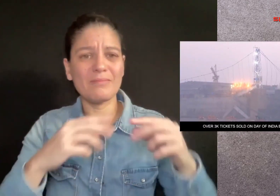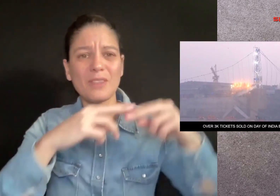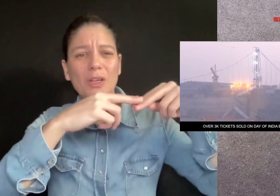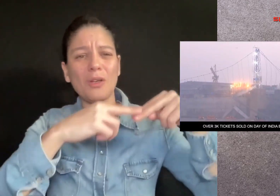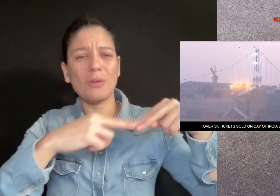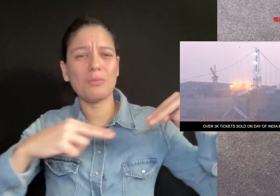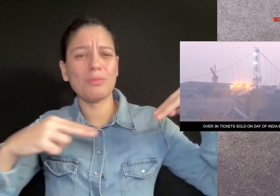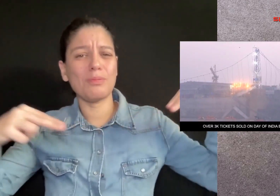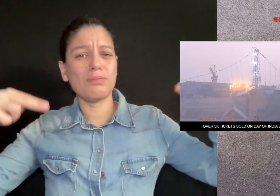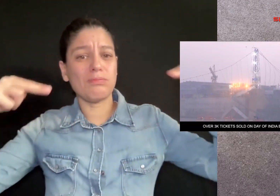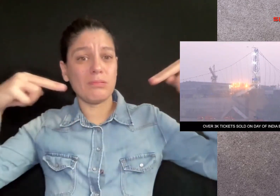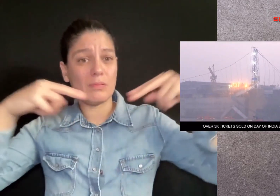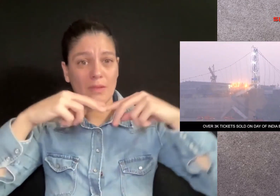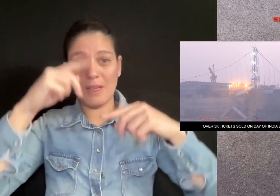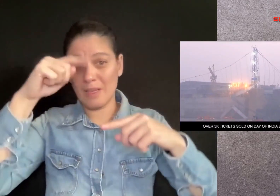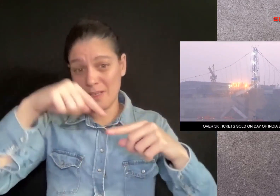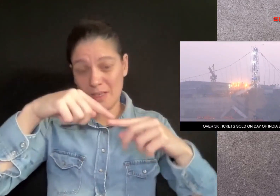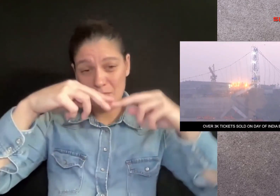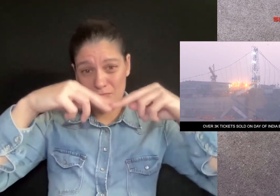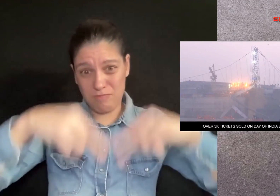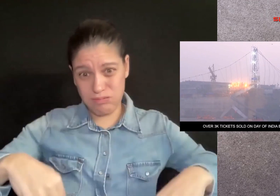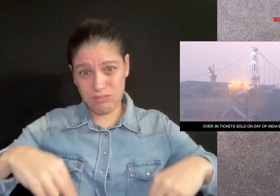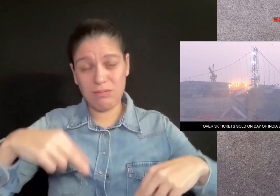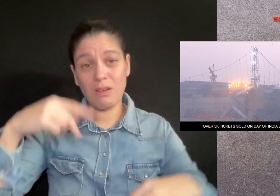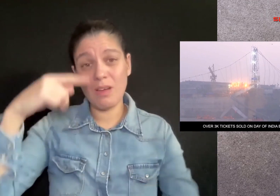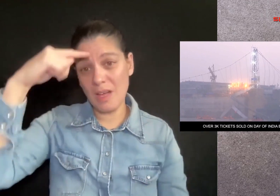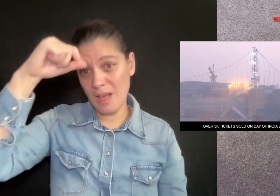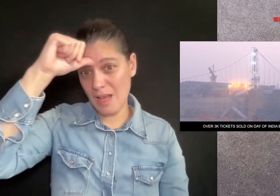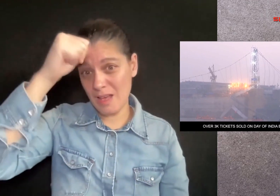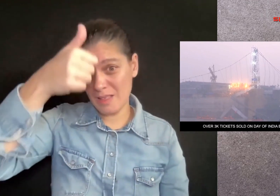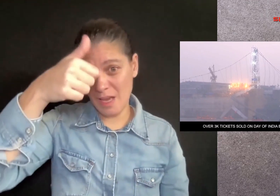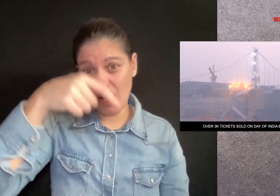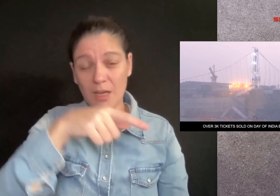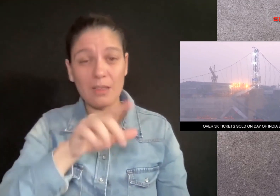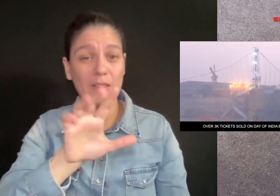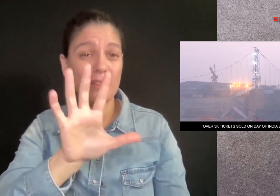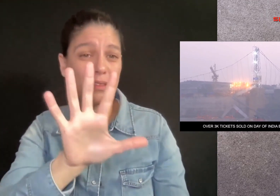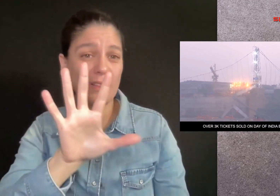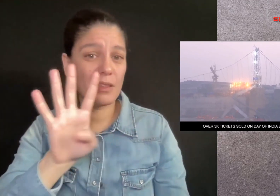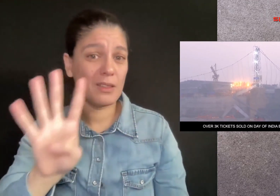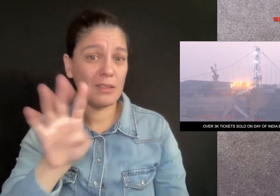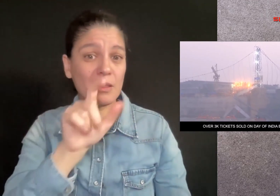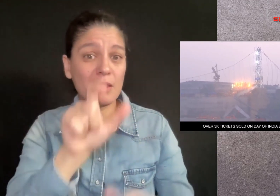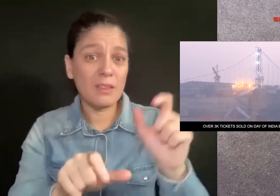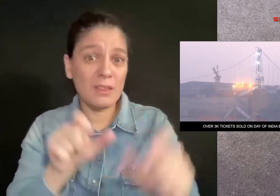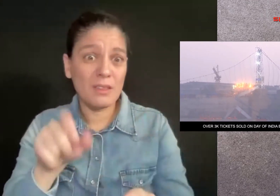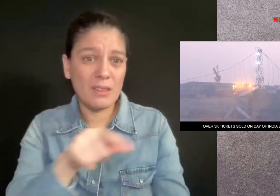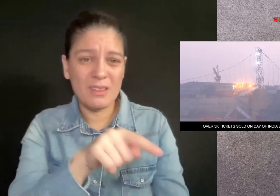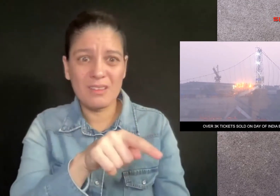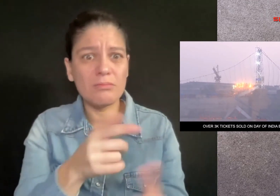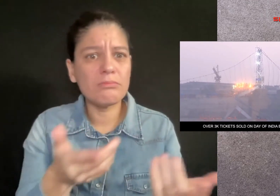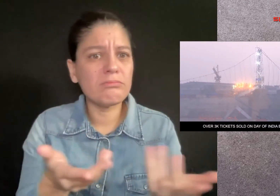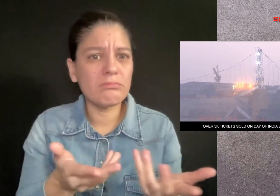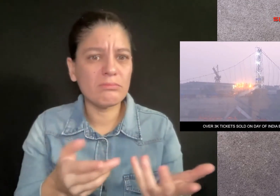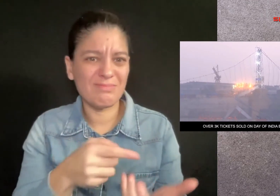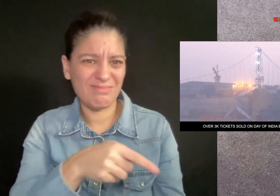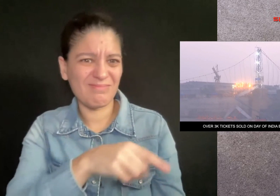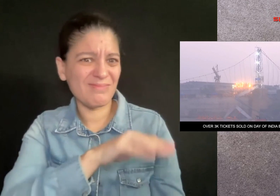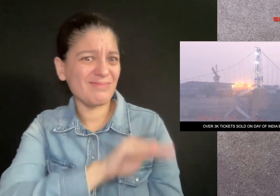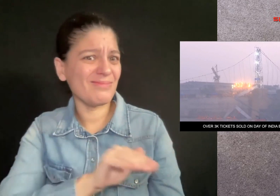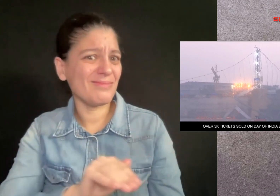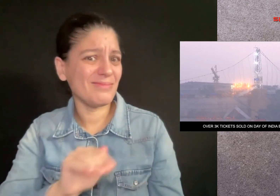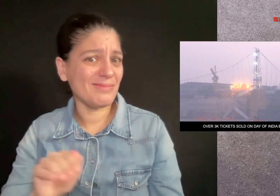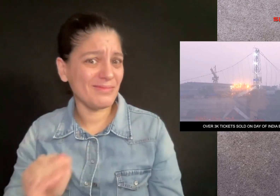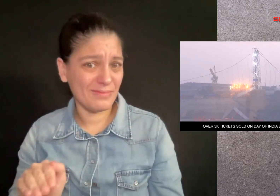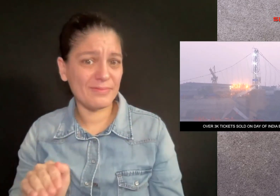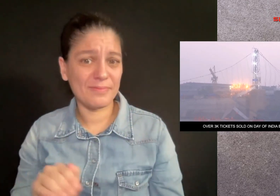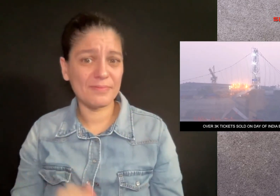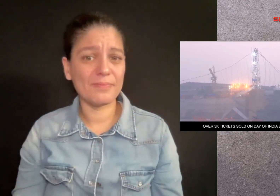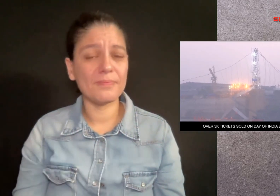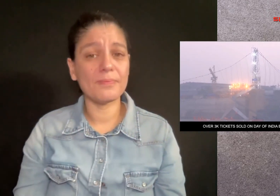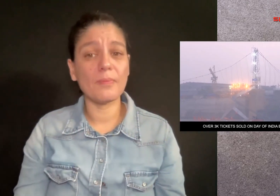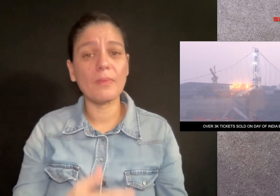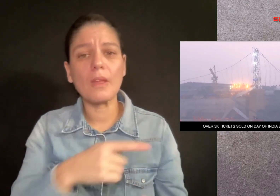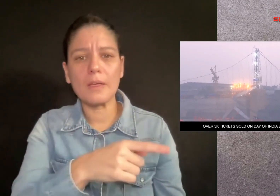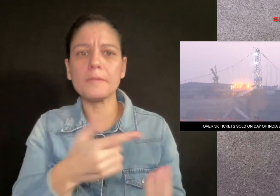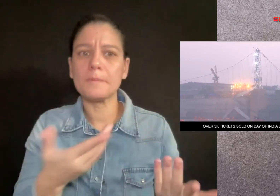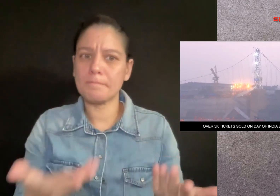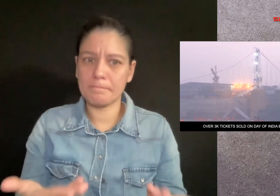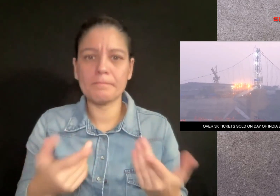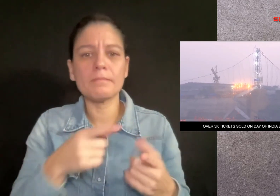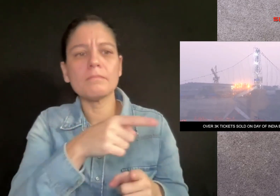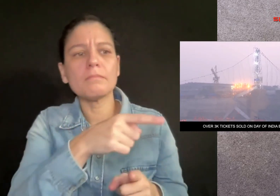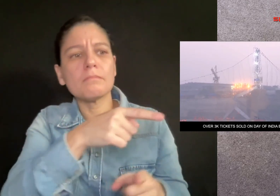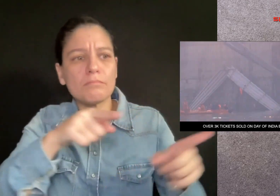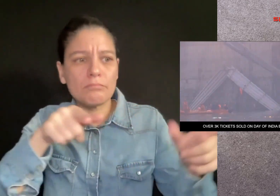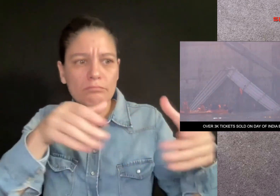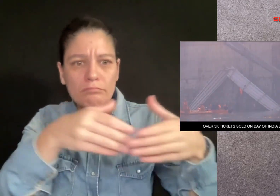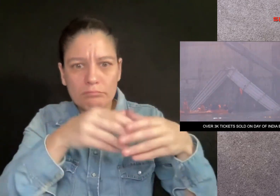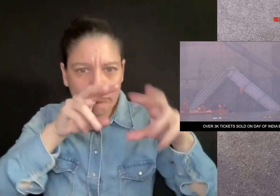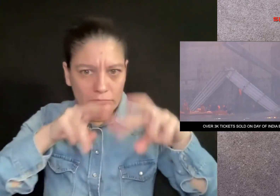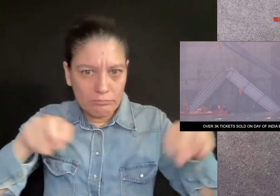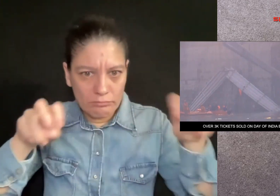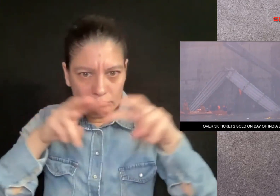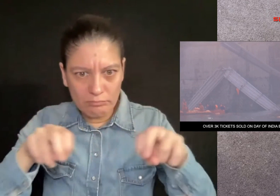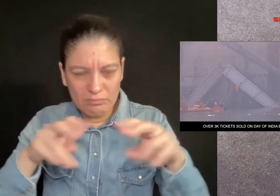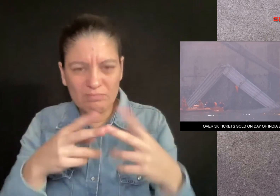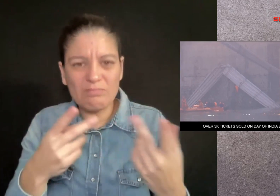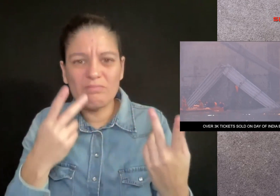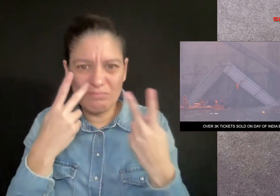collapsed in India 54 of those killed were children